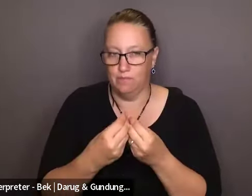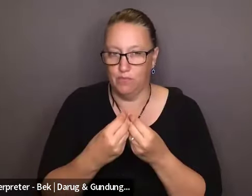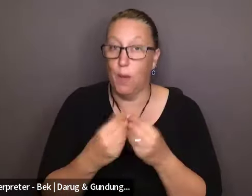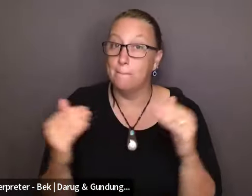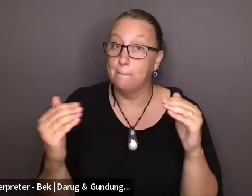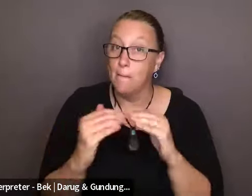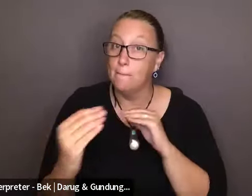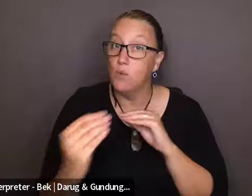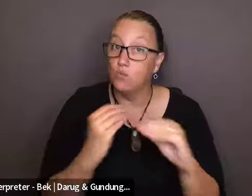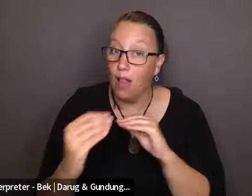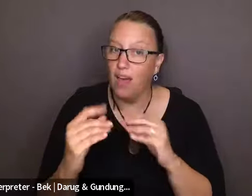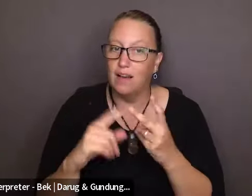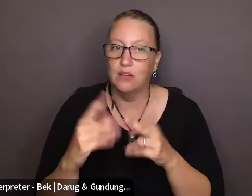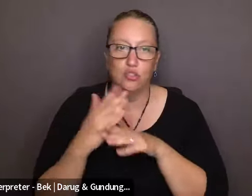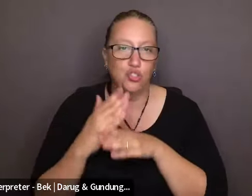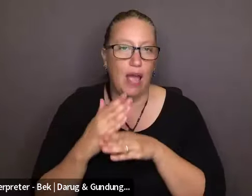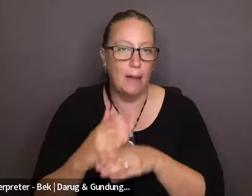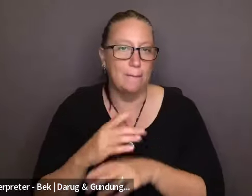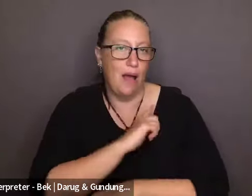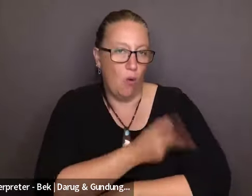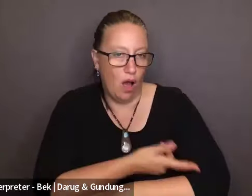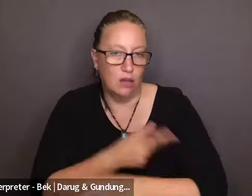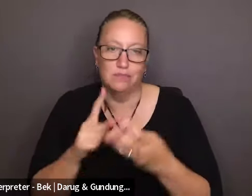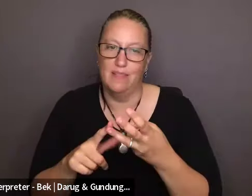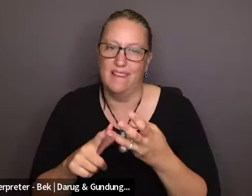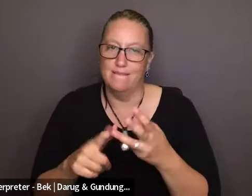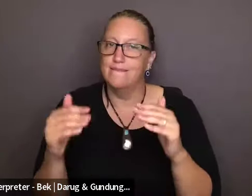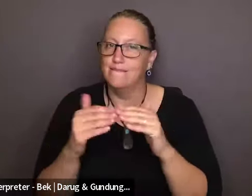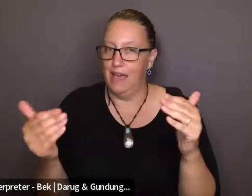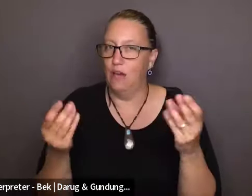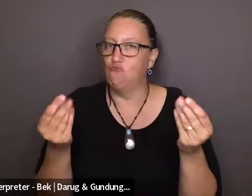when we talk about true co- design we're talking about